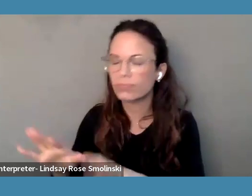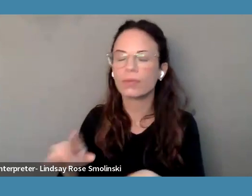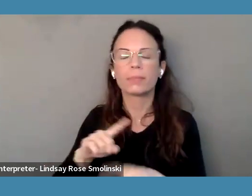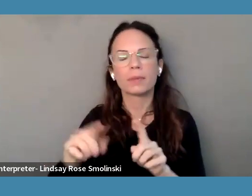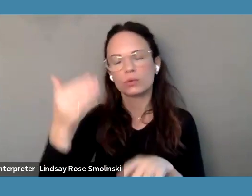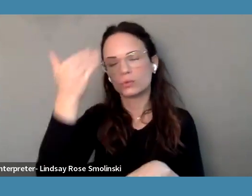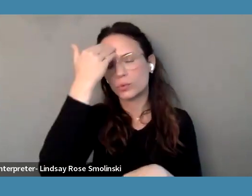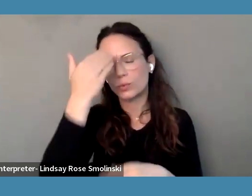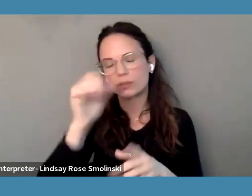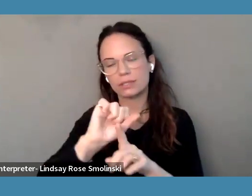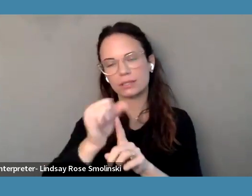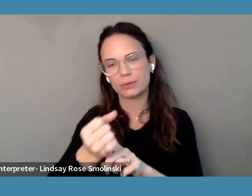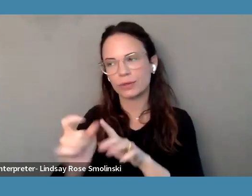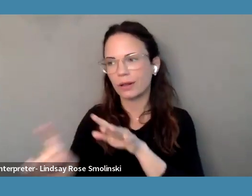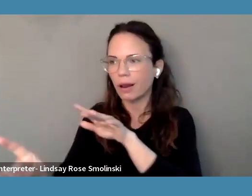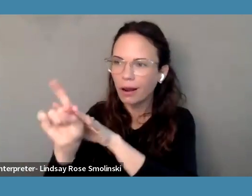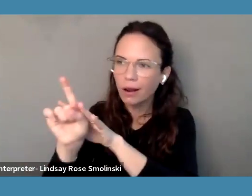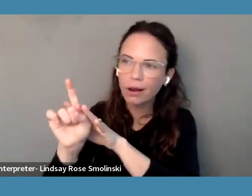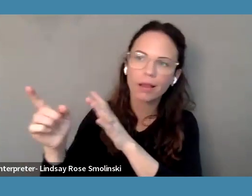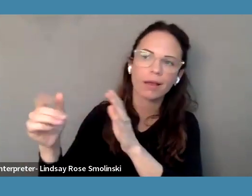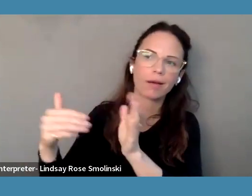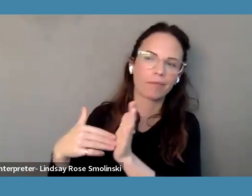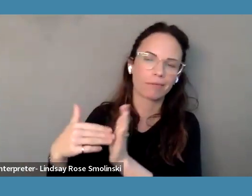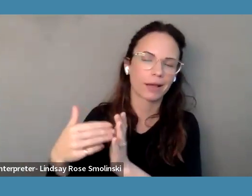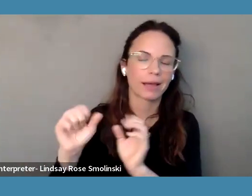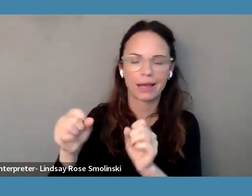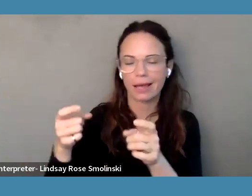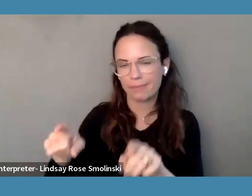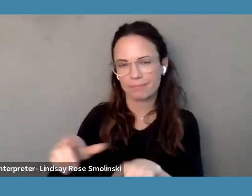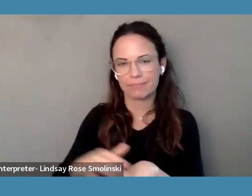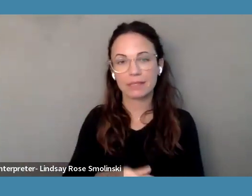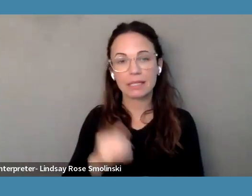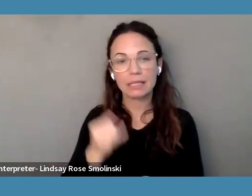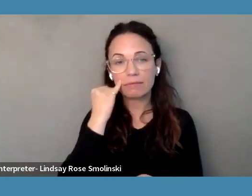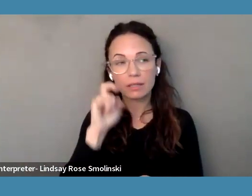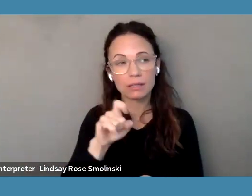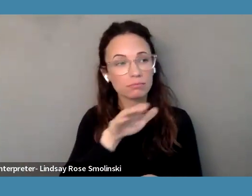and if you need to request a continuance,